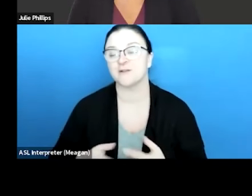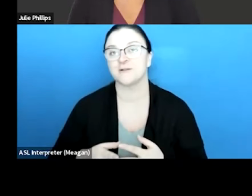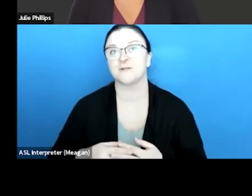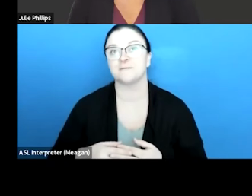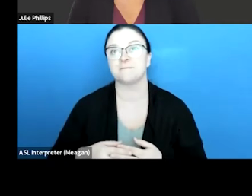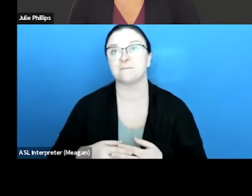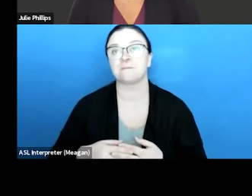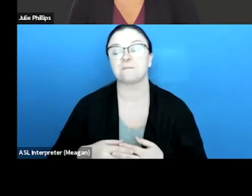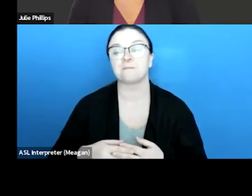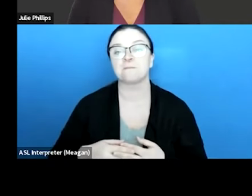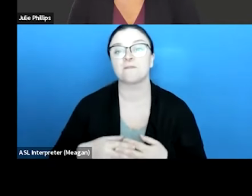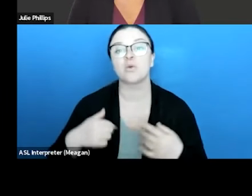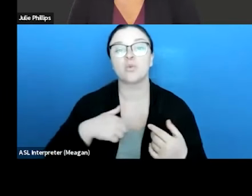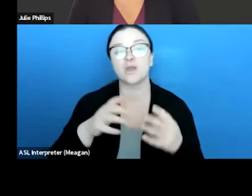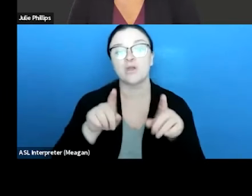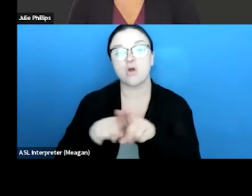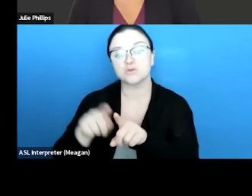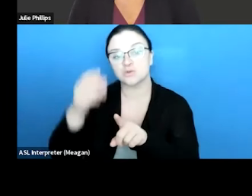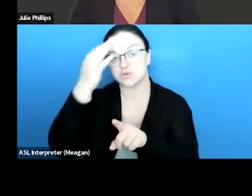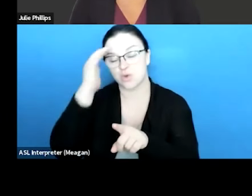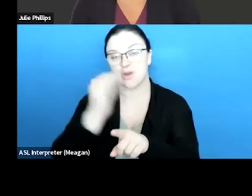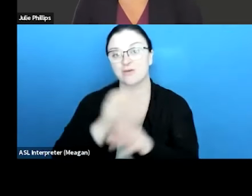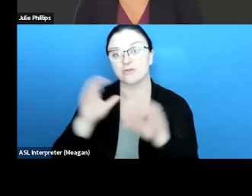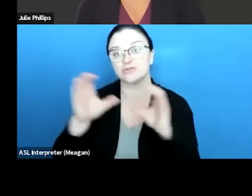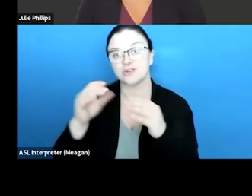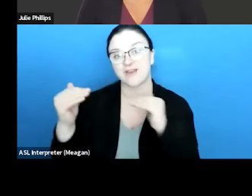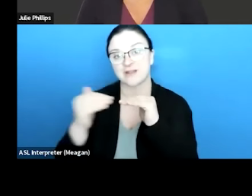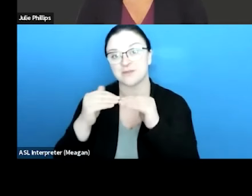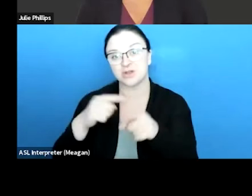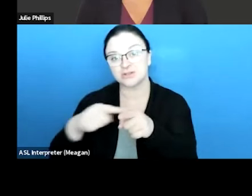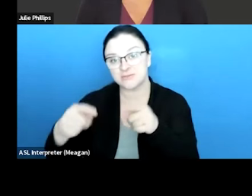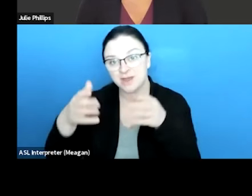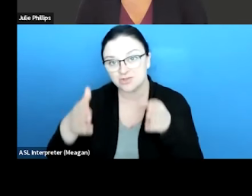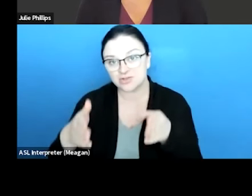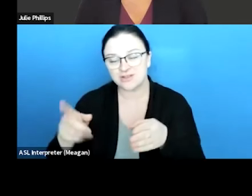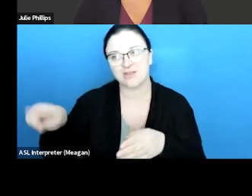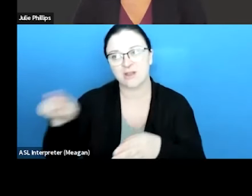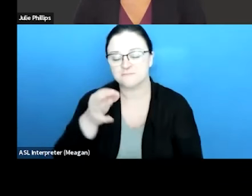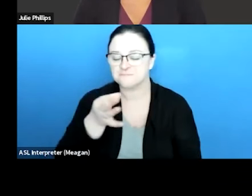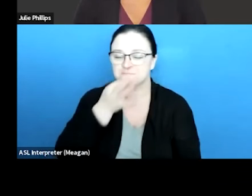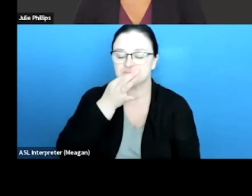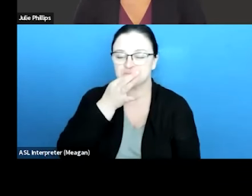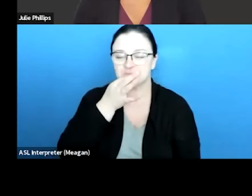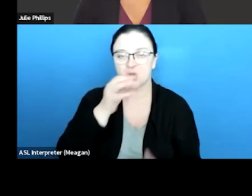What we also know is that our certified peer specialists are absolute experts in deescalating.